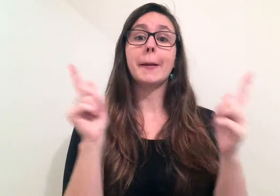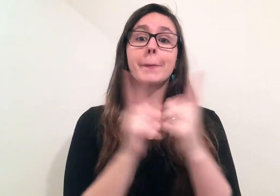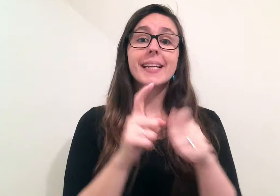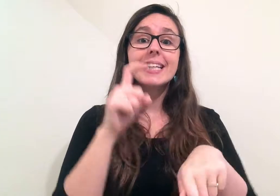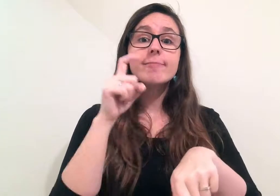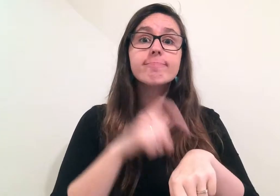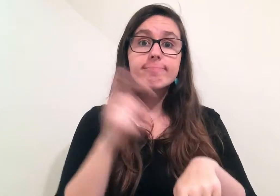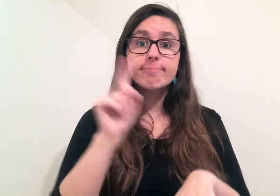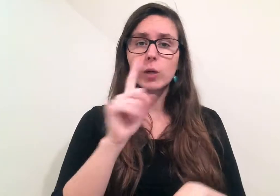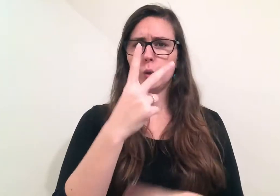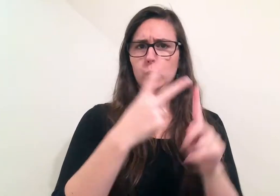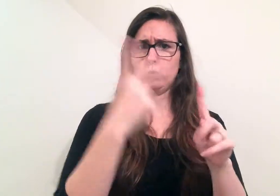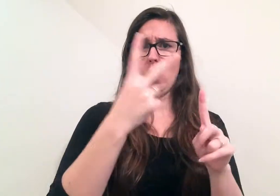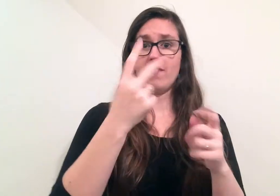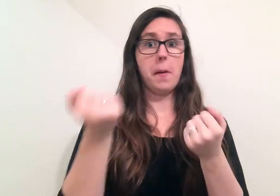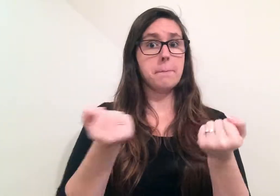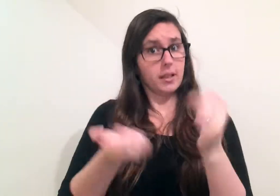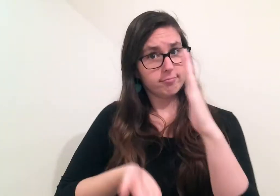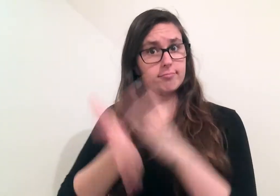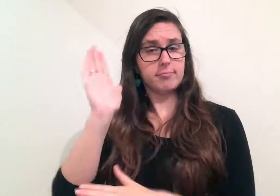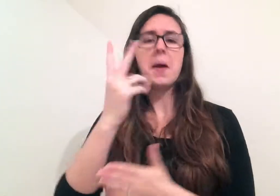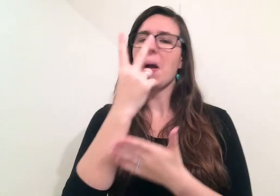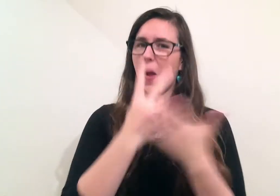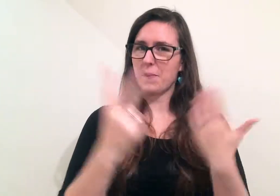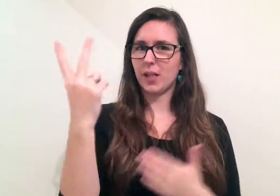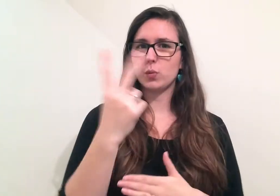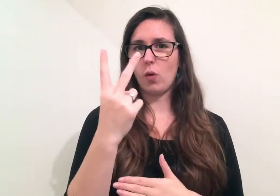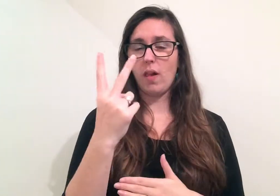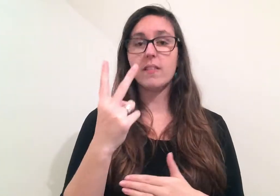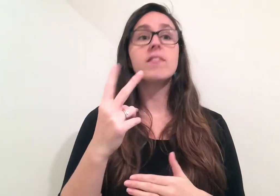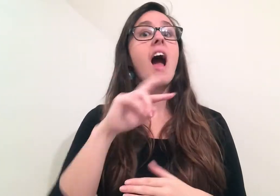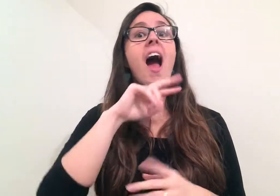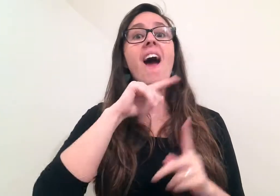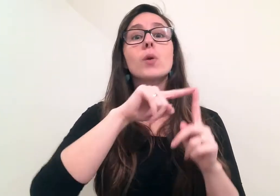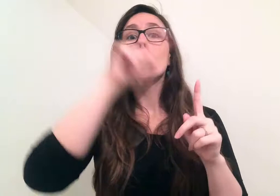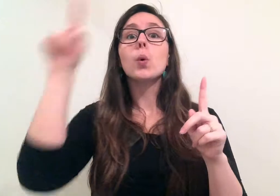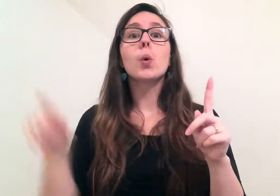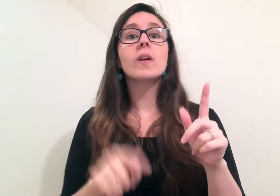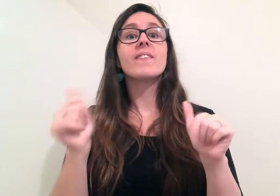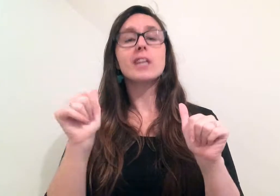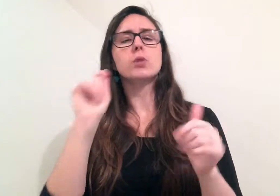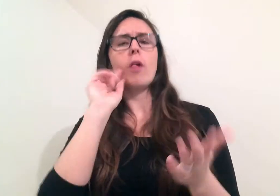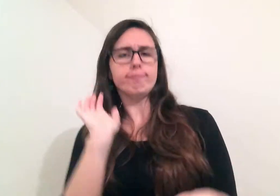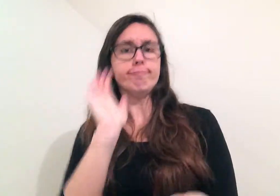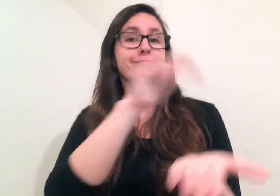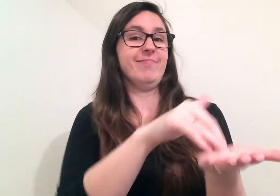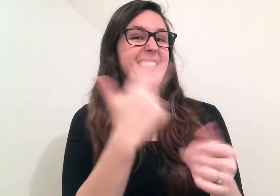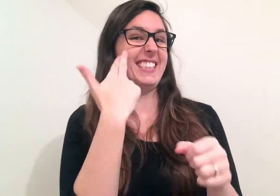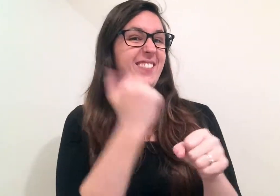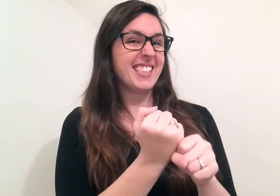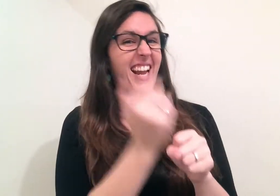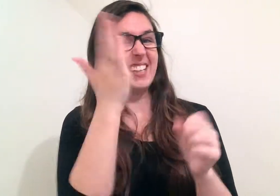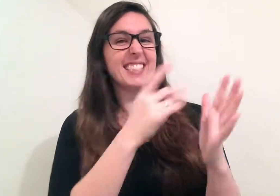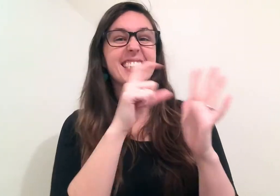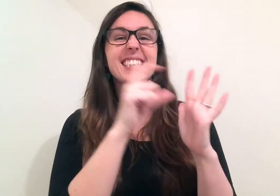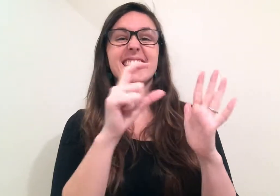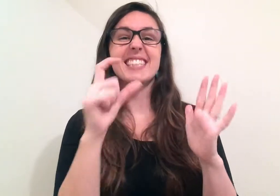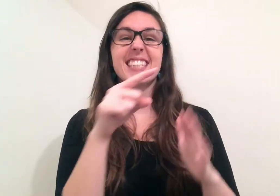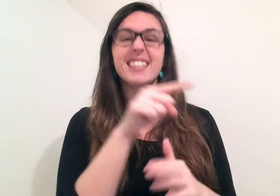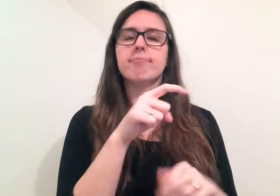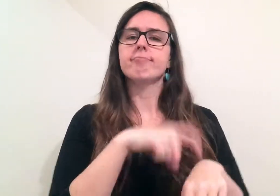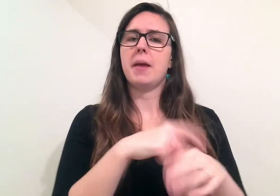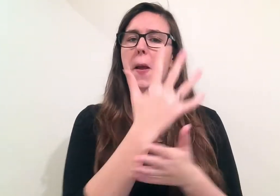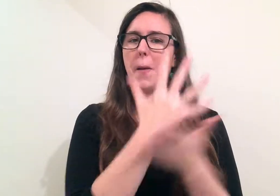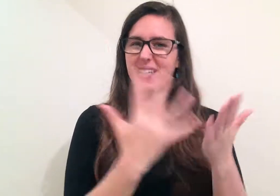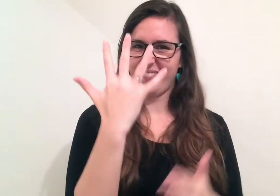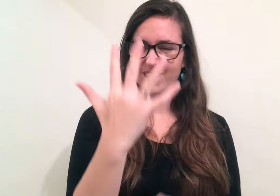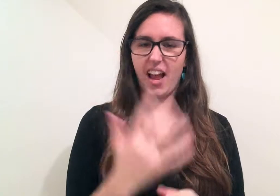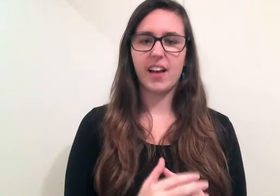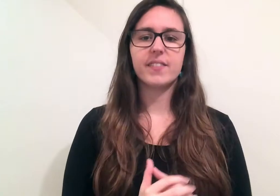Time: Meet at 12pm, the bus departs at 12.30pm. Returns at 5.30pm at WA Deaf Society/DCC.